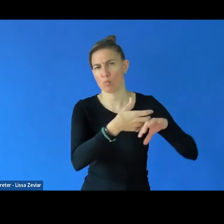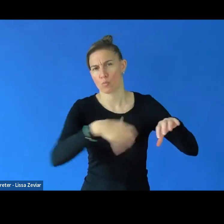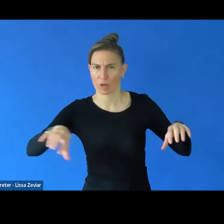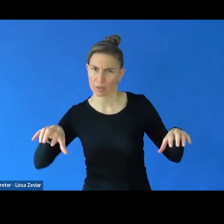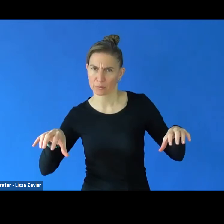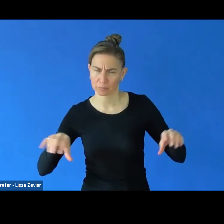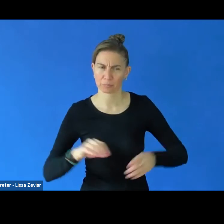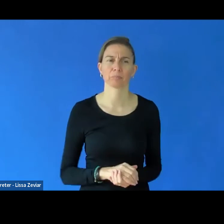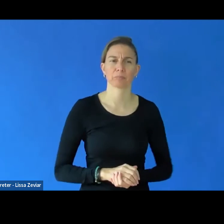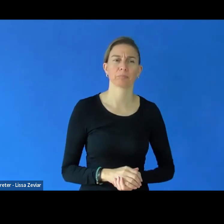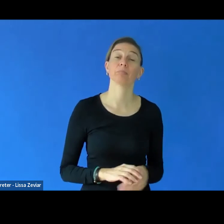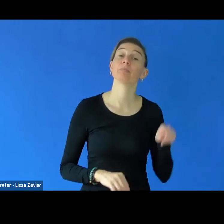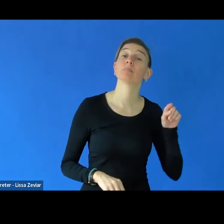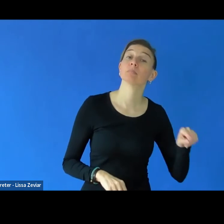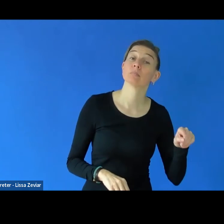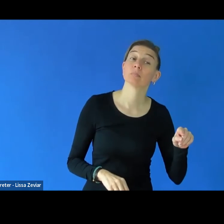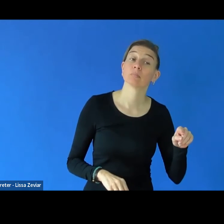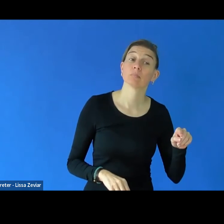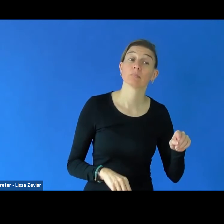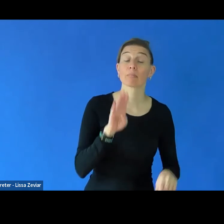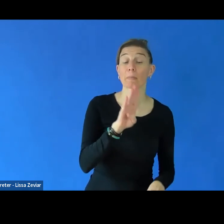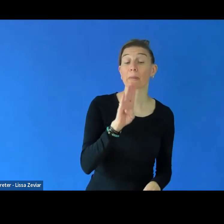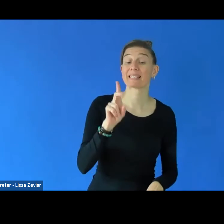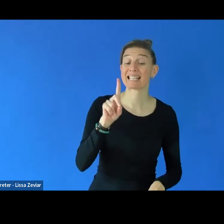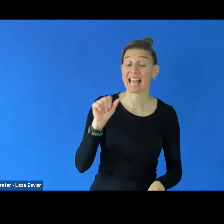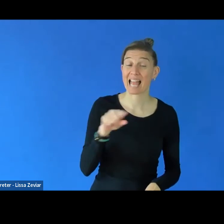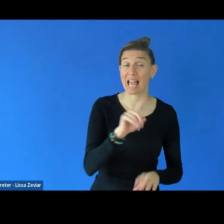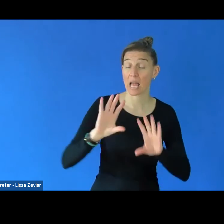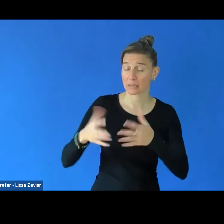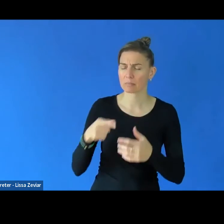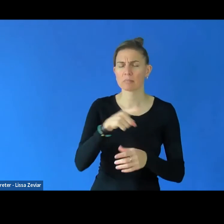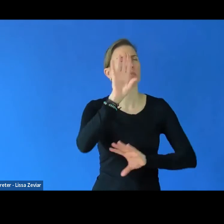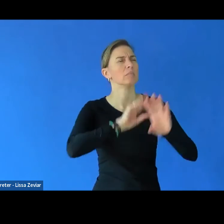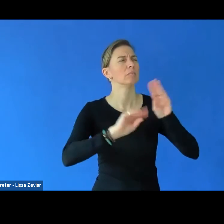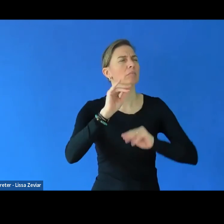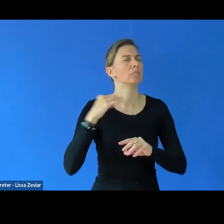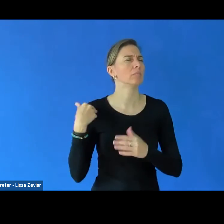In the main room will be discussions on the private sector in Bangladesh.